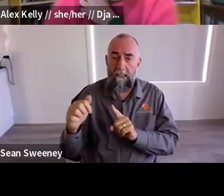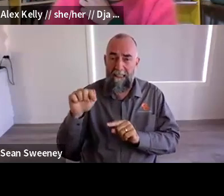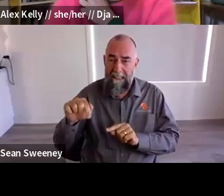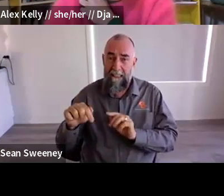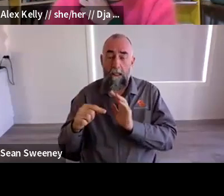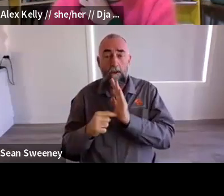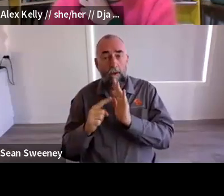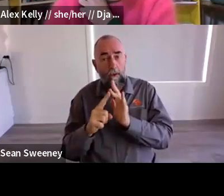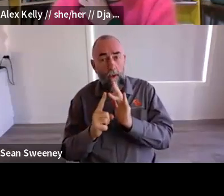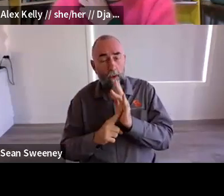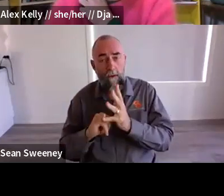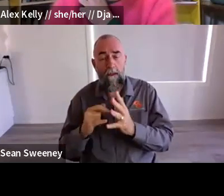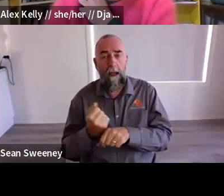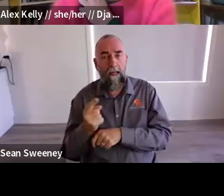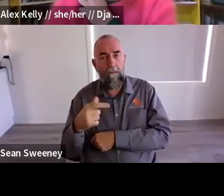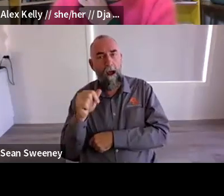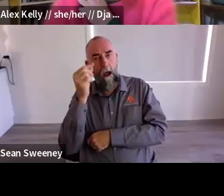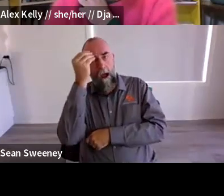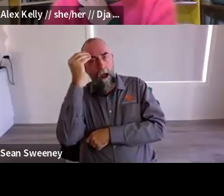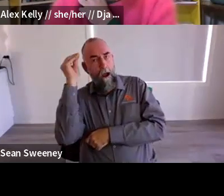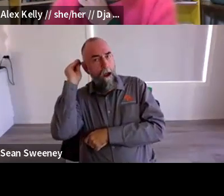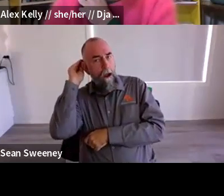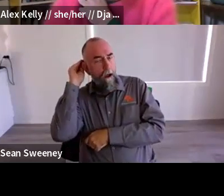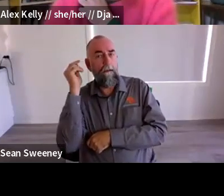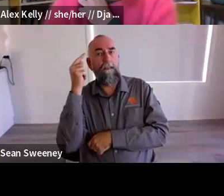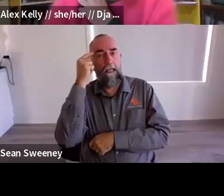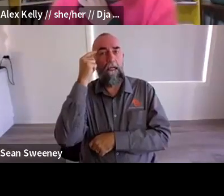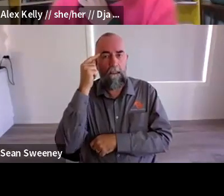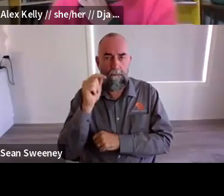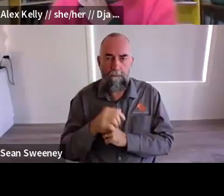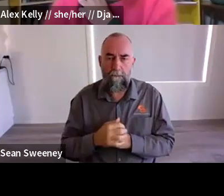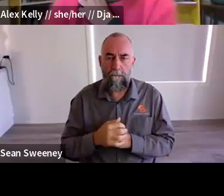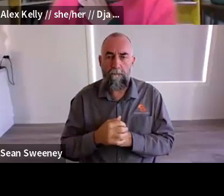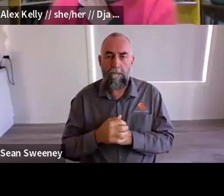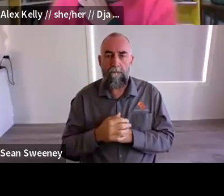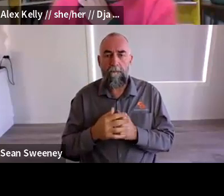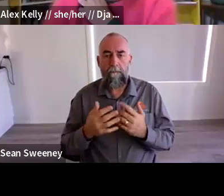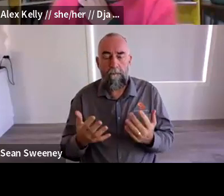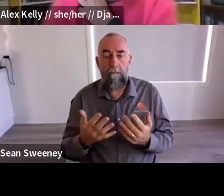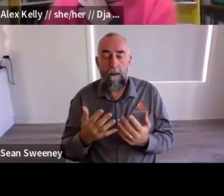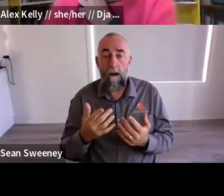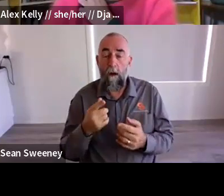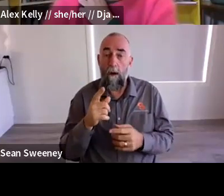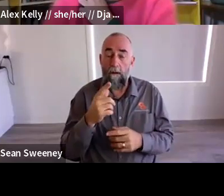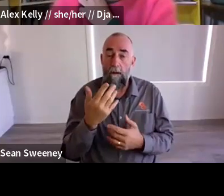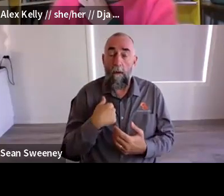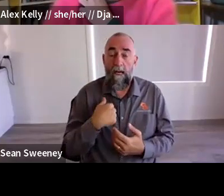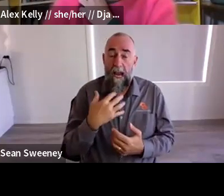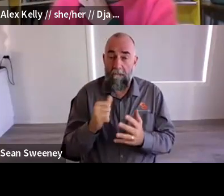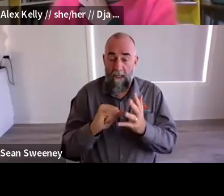at artwork and seeing a lot of it was around consciousness raising or things like that, but are we giving tools to audiences to take the stories and